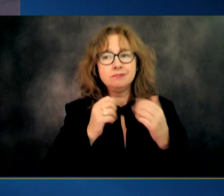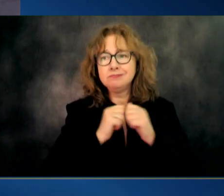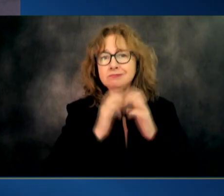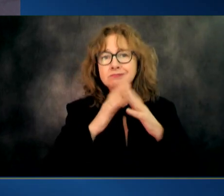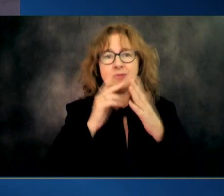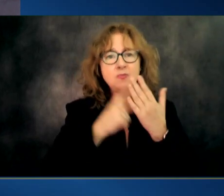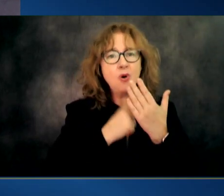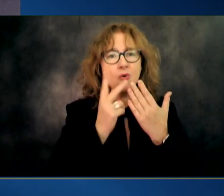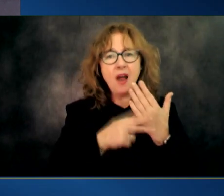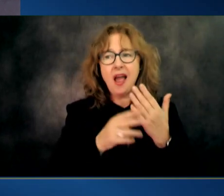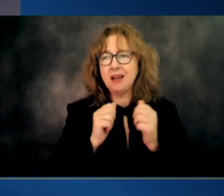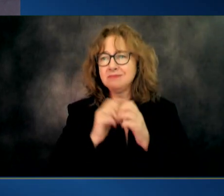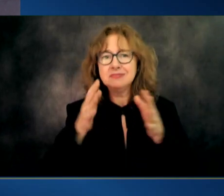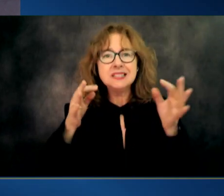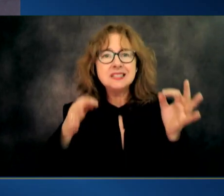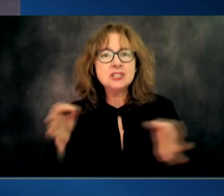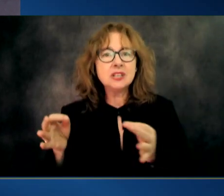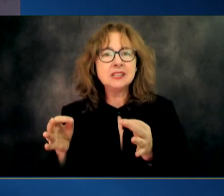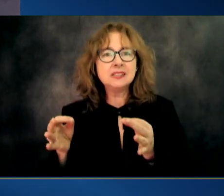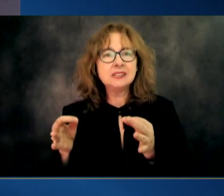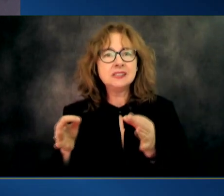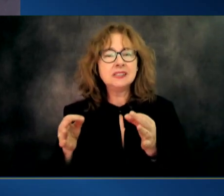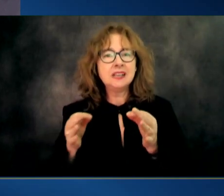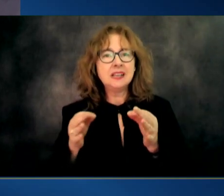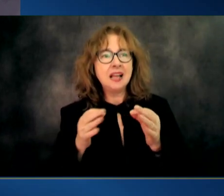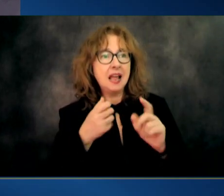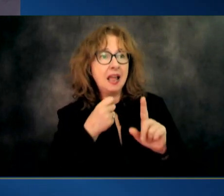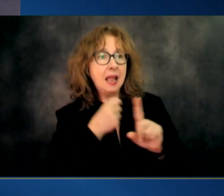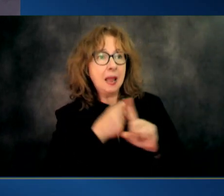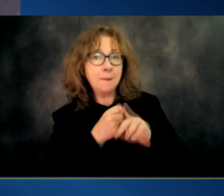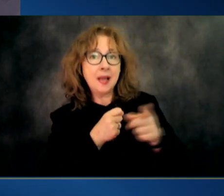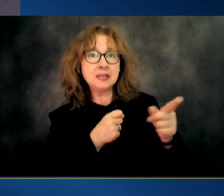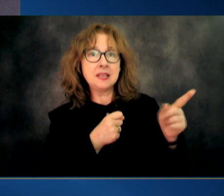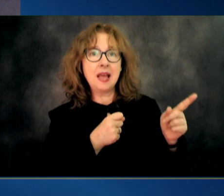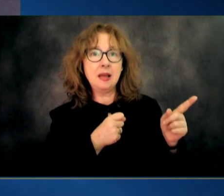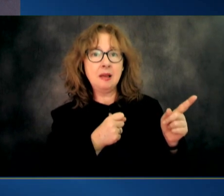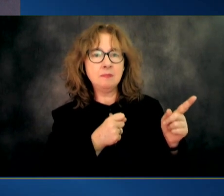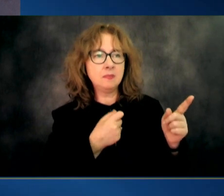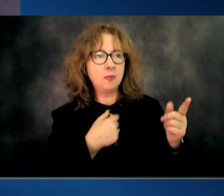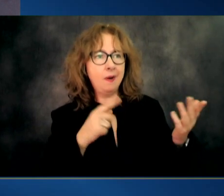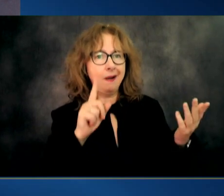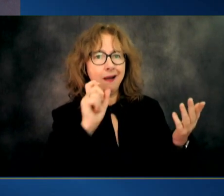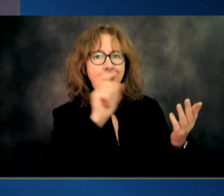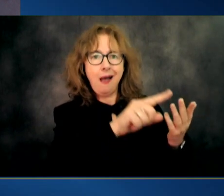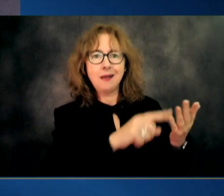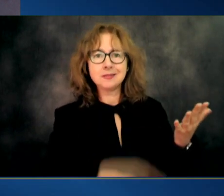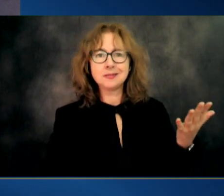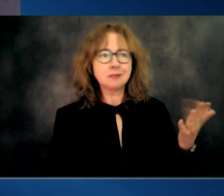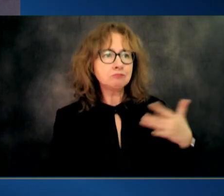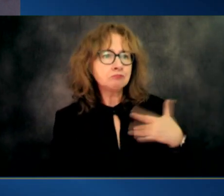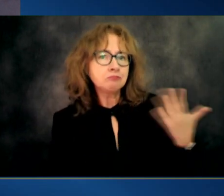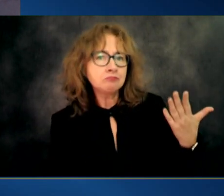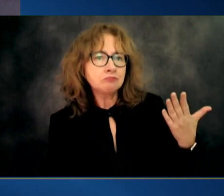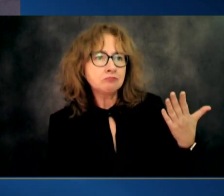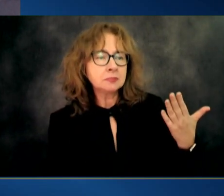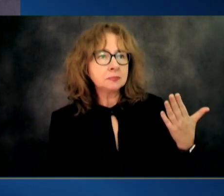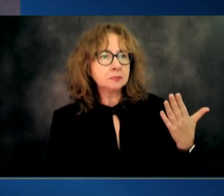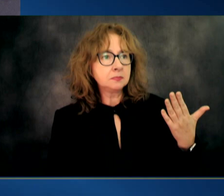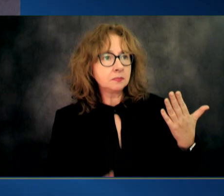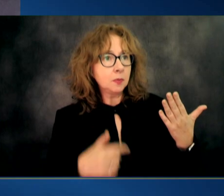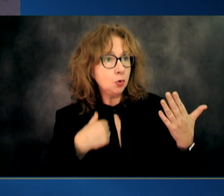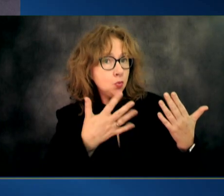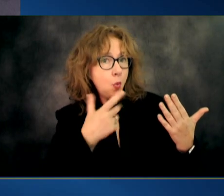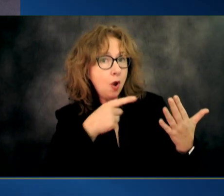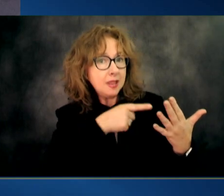we make that totally affects them, we have to ask them. Is this something that you want? So,